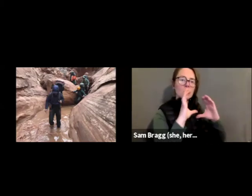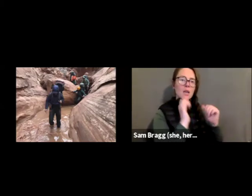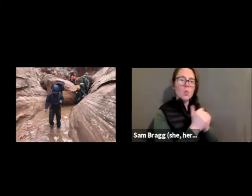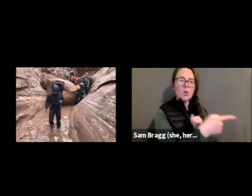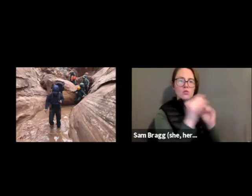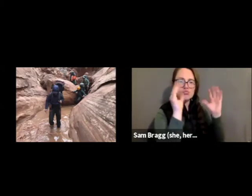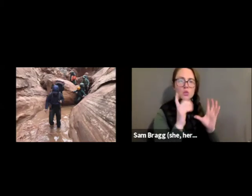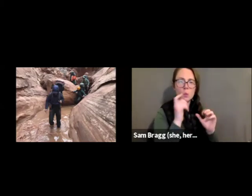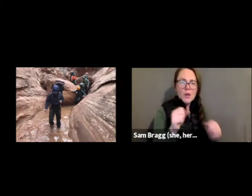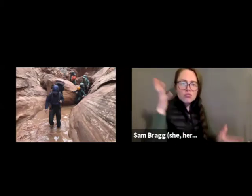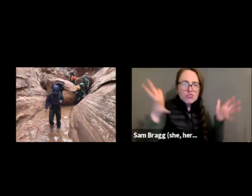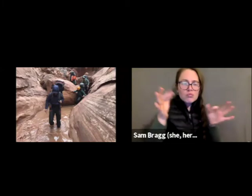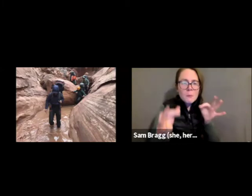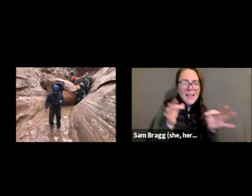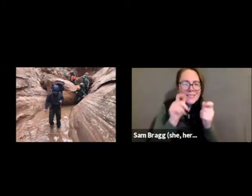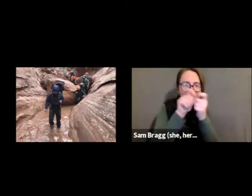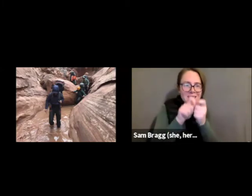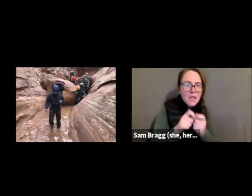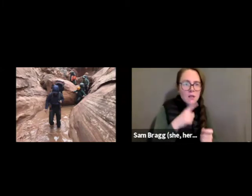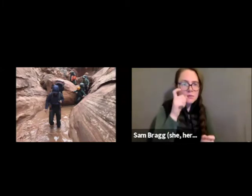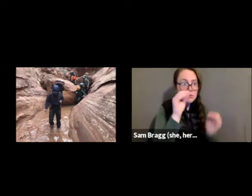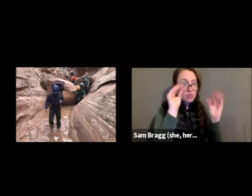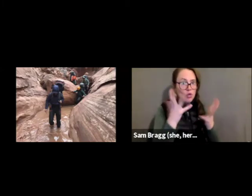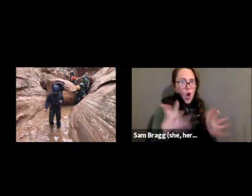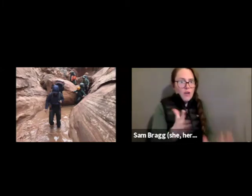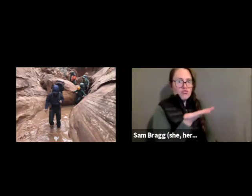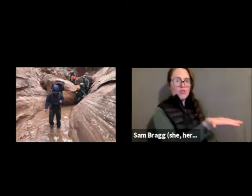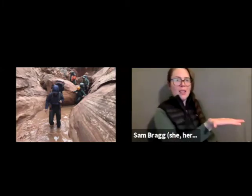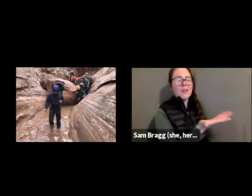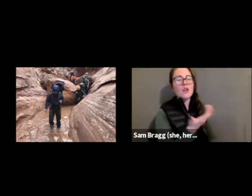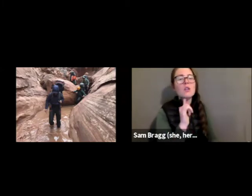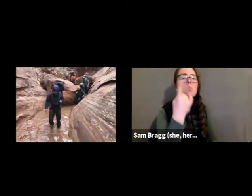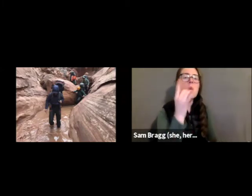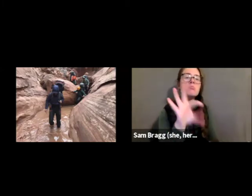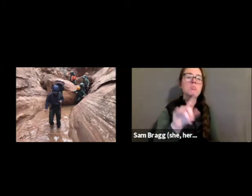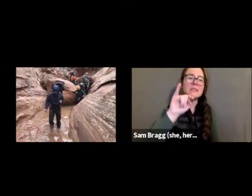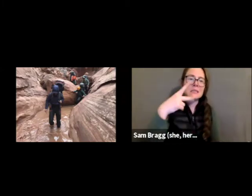putting ourselves at risk me myself and the interpreters as well in trying to communicate